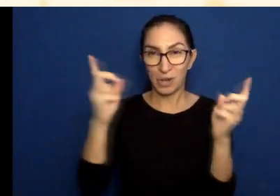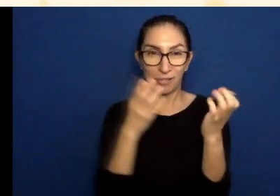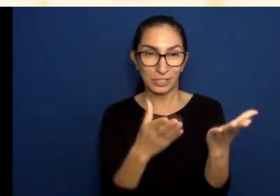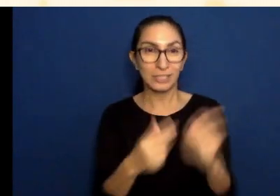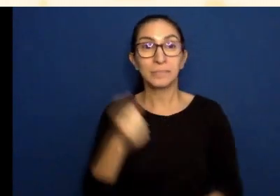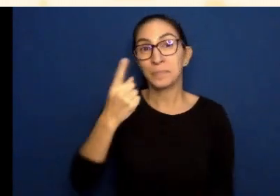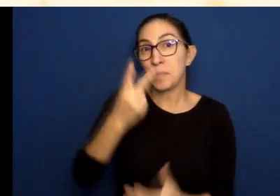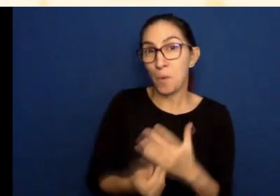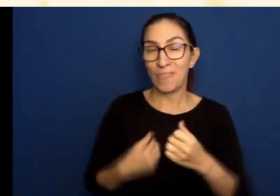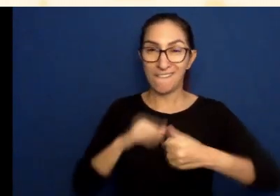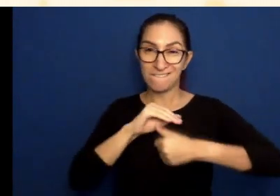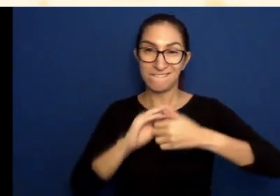like, Oh, my God, she's really worried about something.